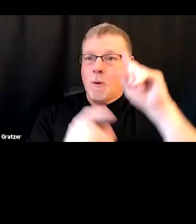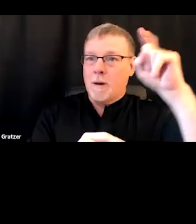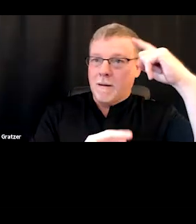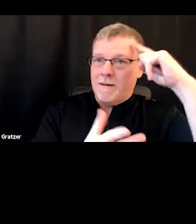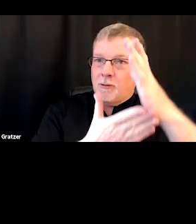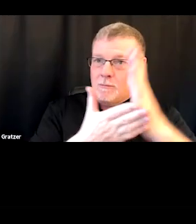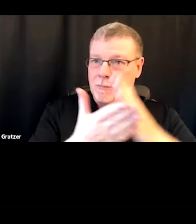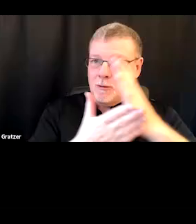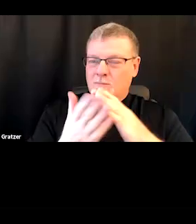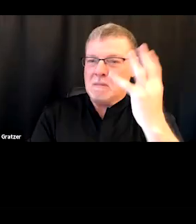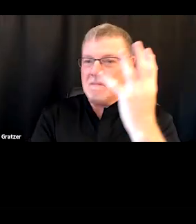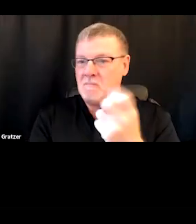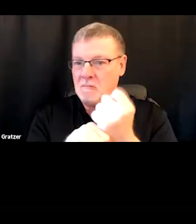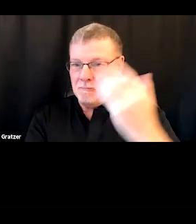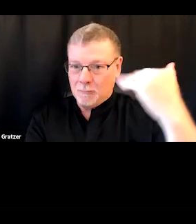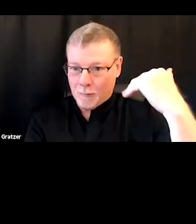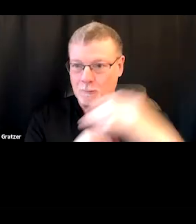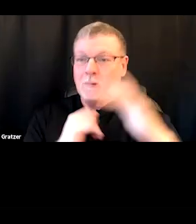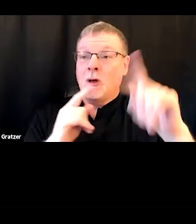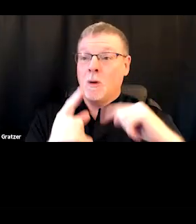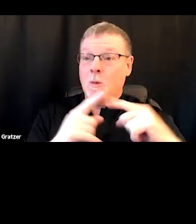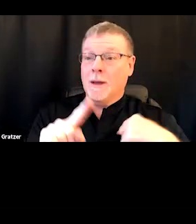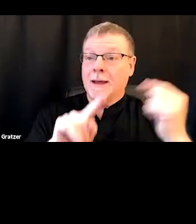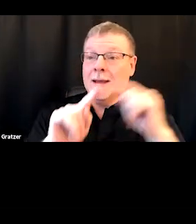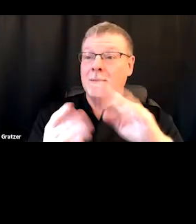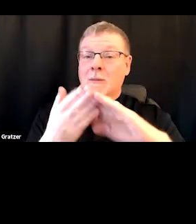about four years ago when I came to the Community Safety Department.